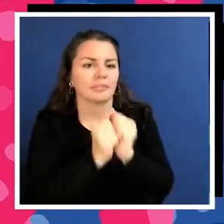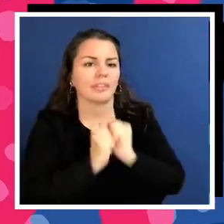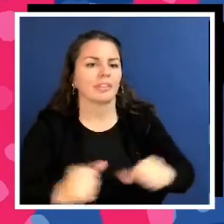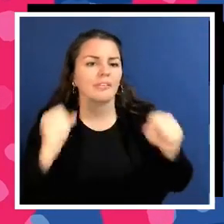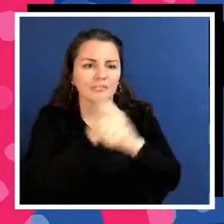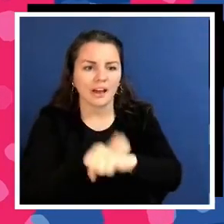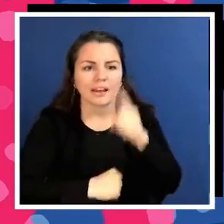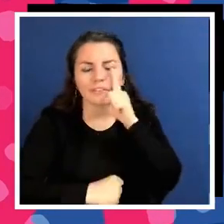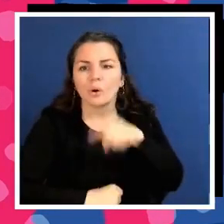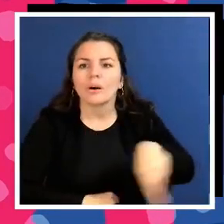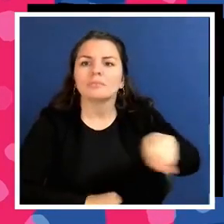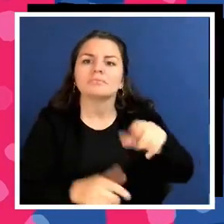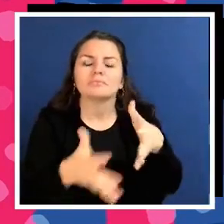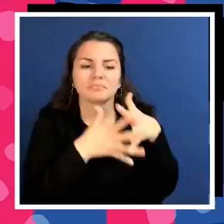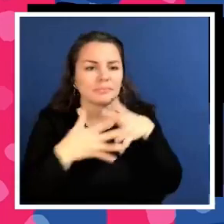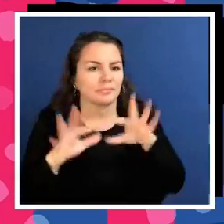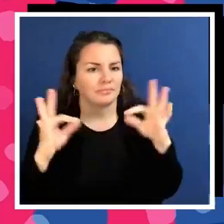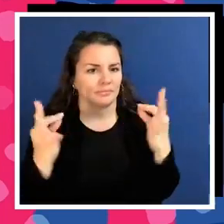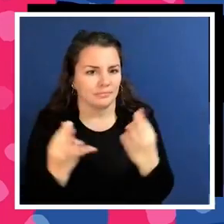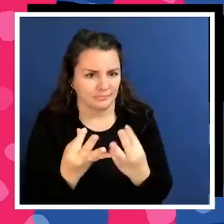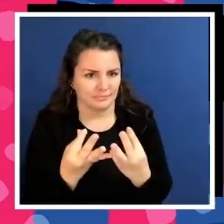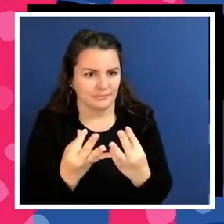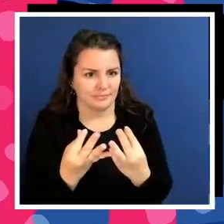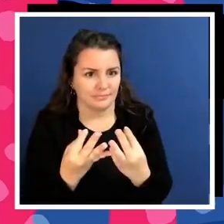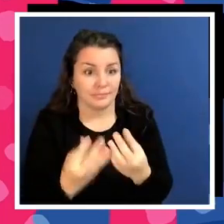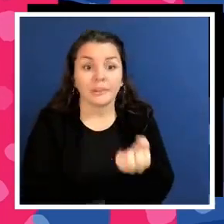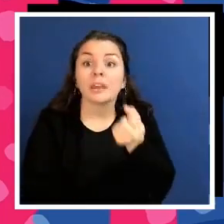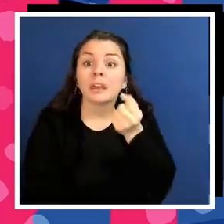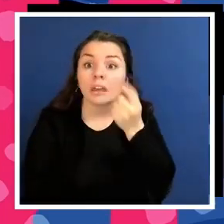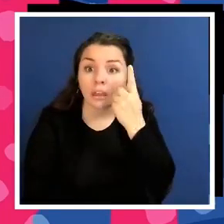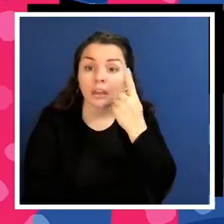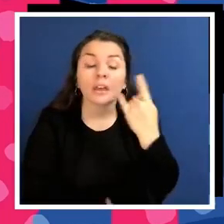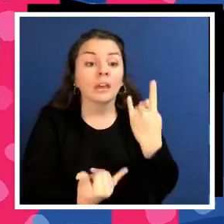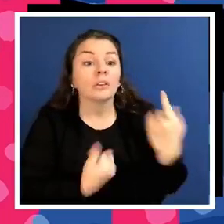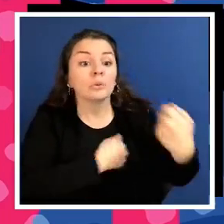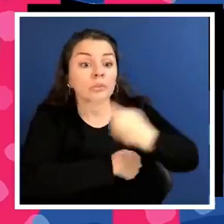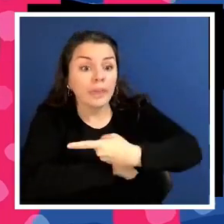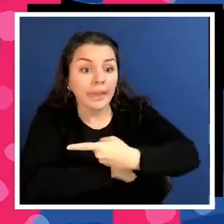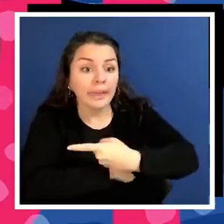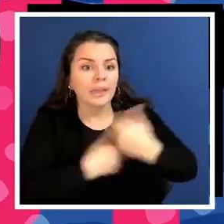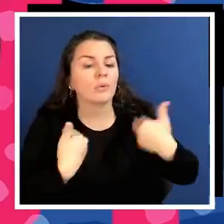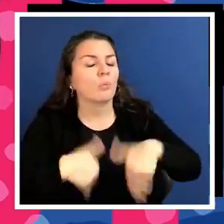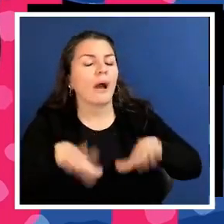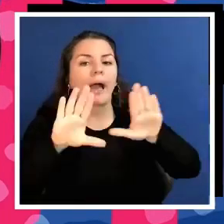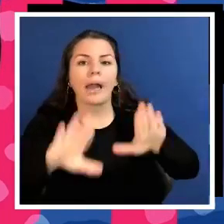TOGETHER AND THE MANY ORGANIZATIONS THAT ARE WORKING